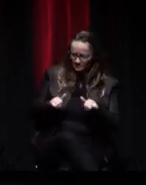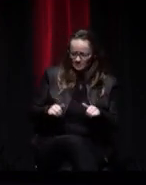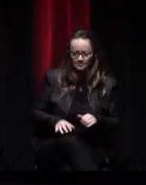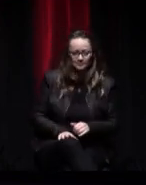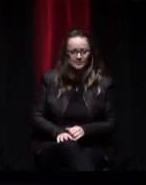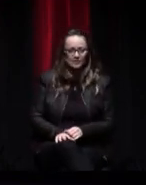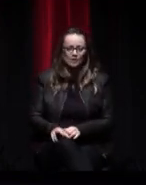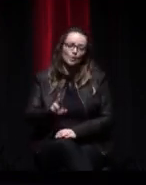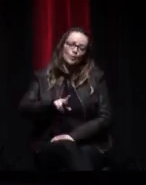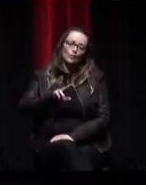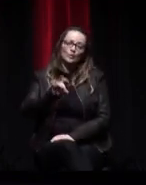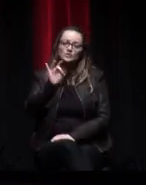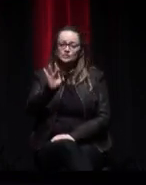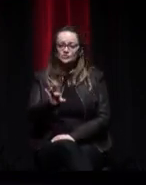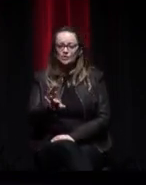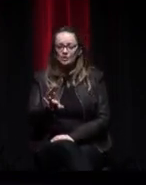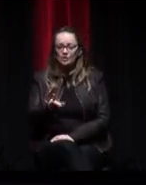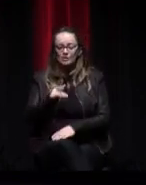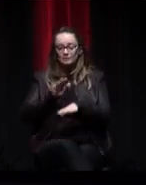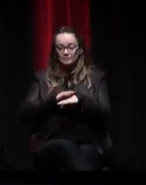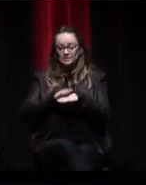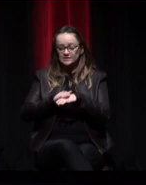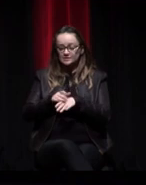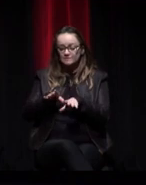isn't forming any citizen at all.